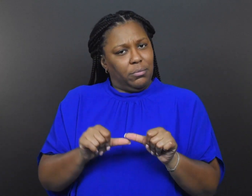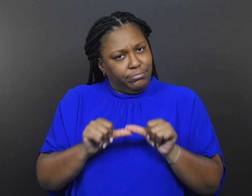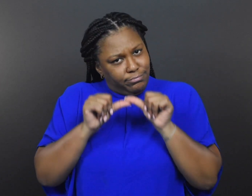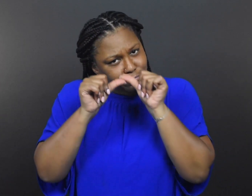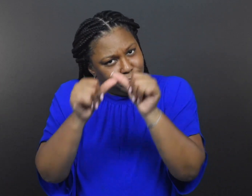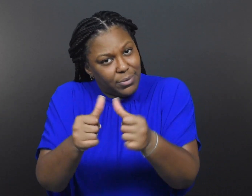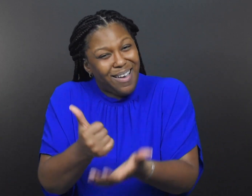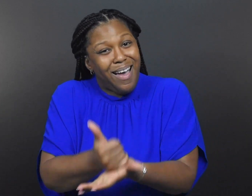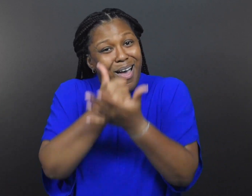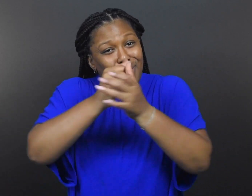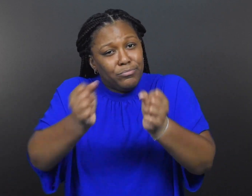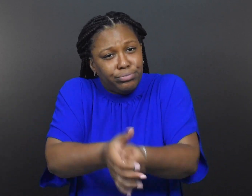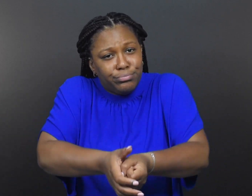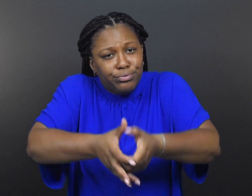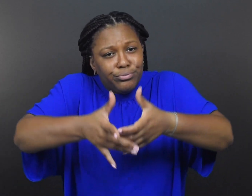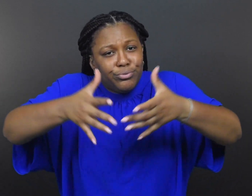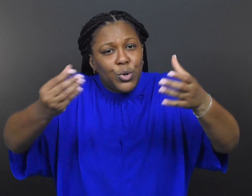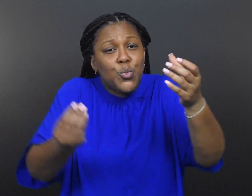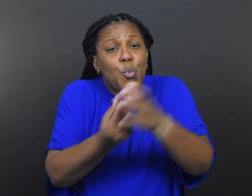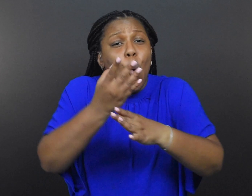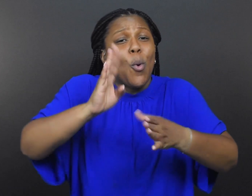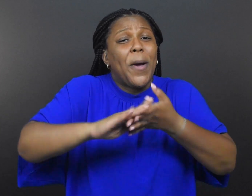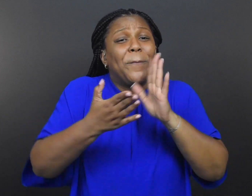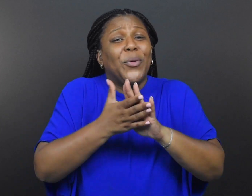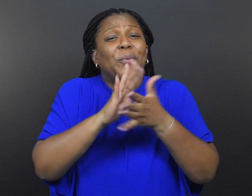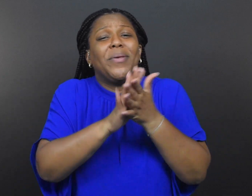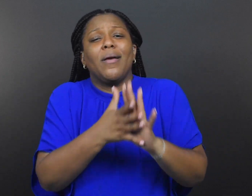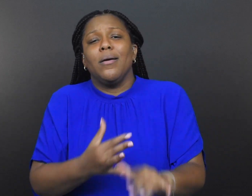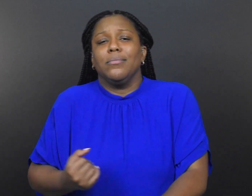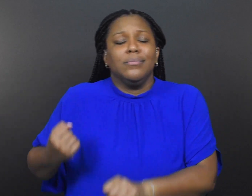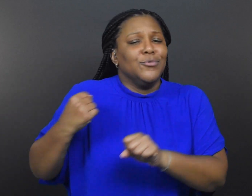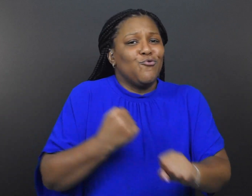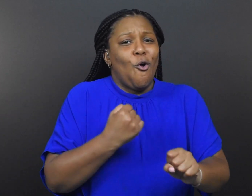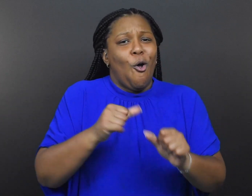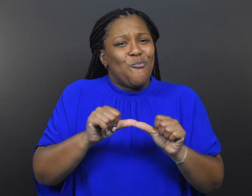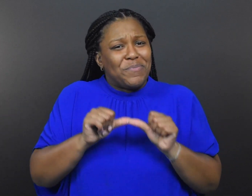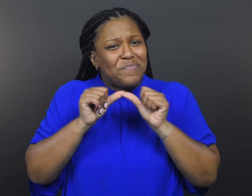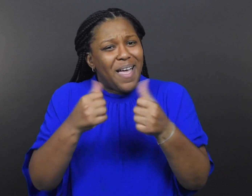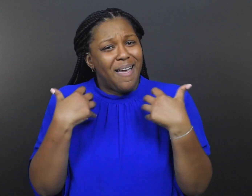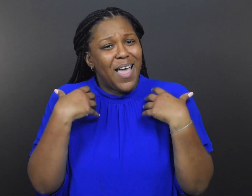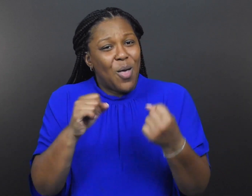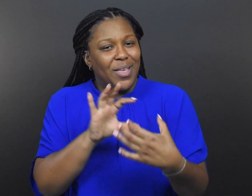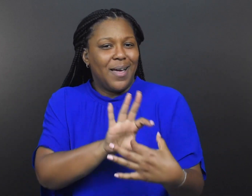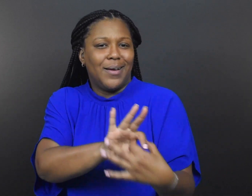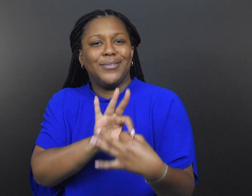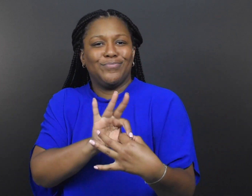continue to "help communities grow and remain healthy and connected," concluded Bishop Regina.